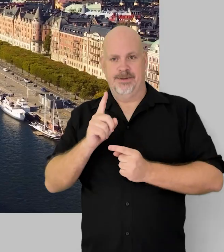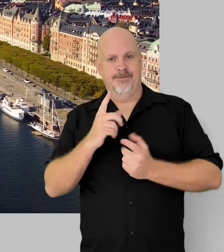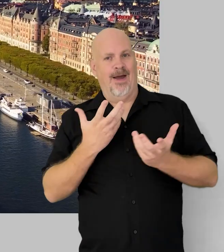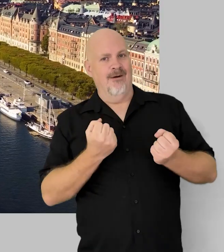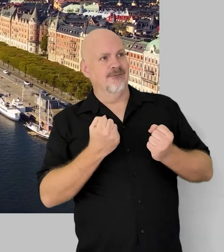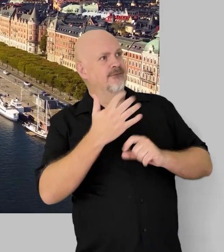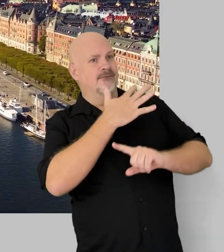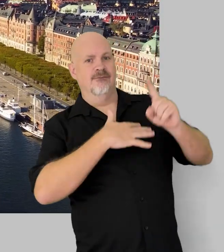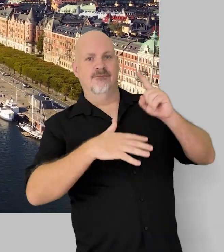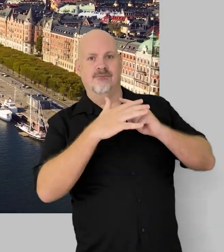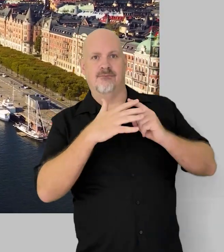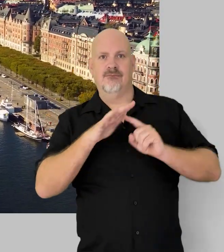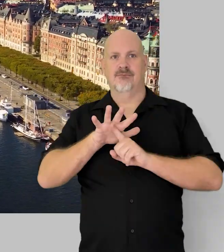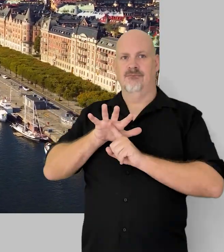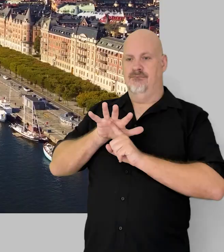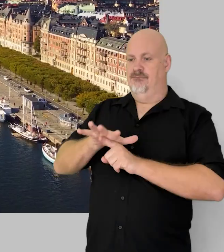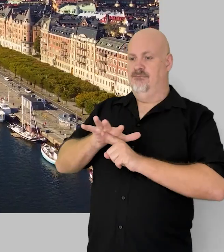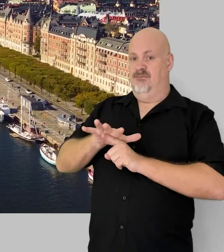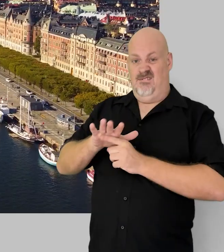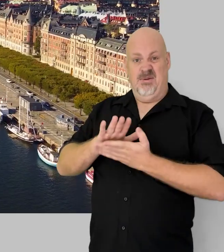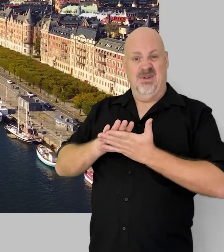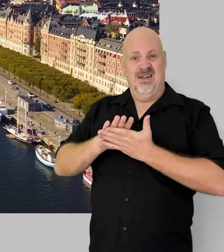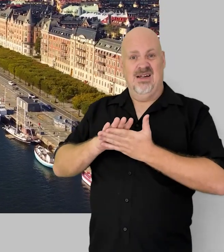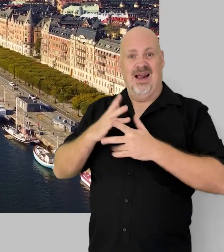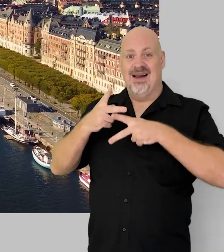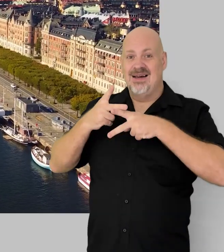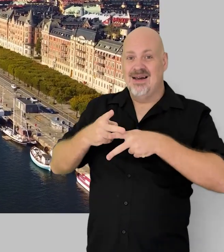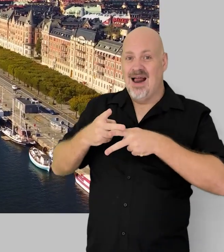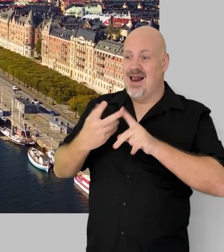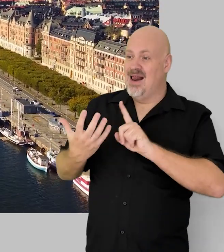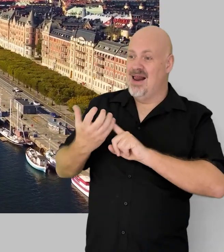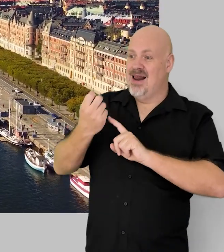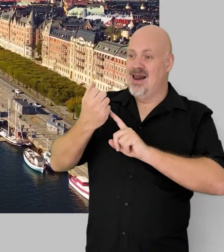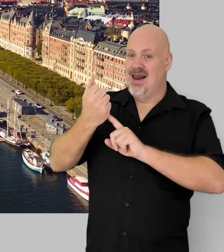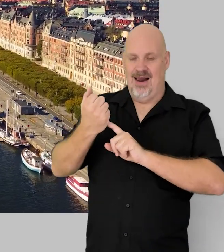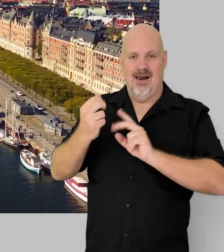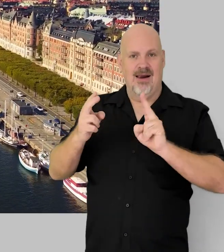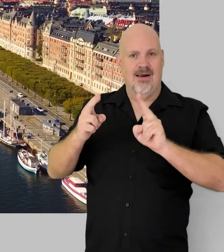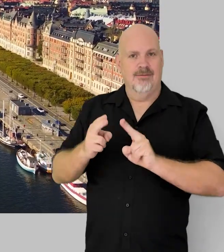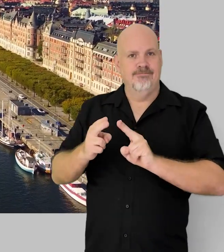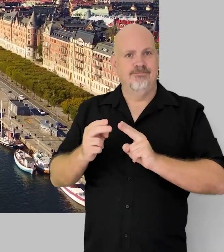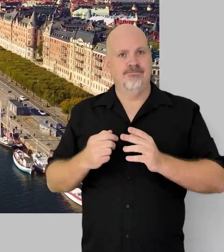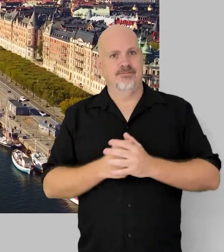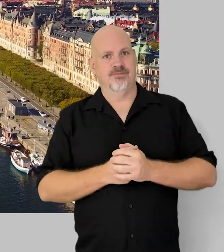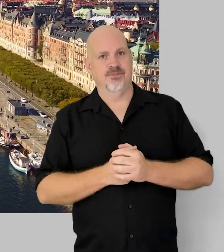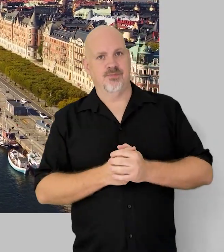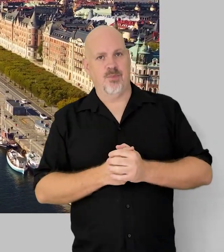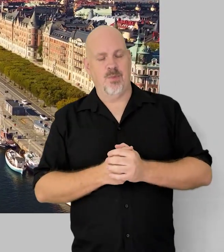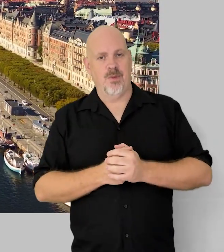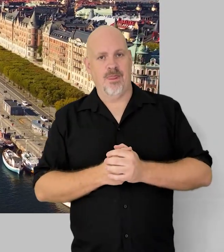Across high income countries, disparities in CVD and CVD risk factors persist.